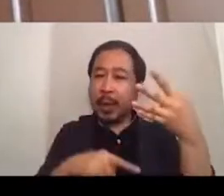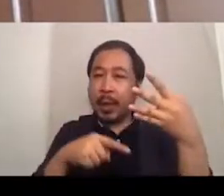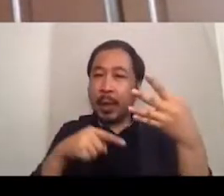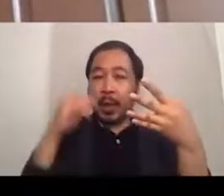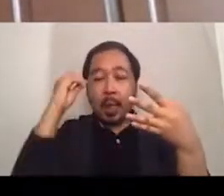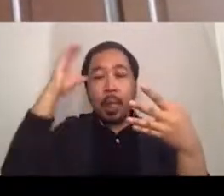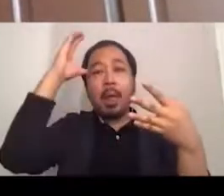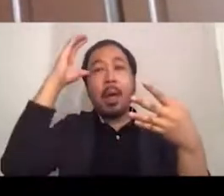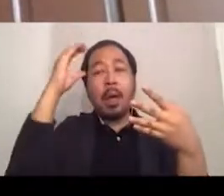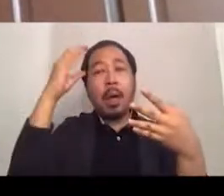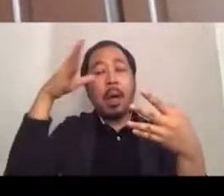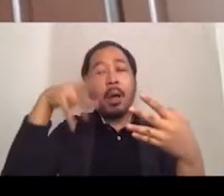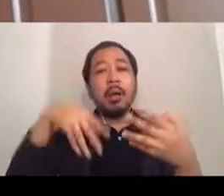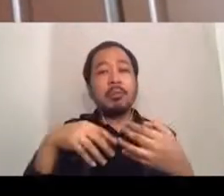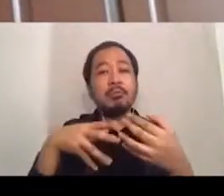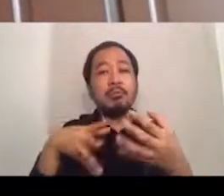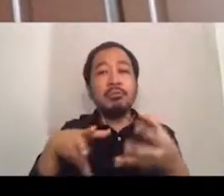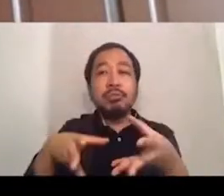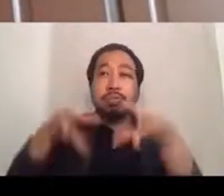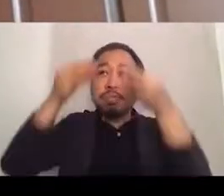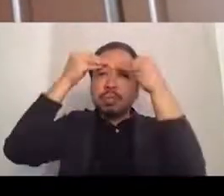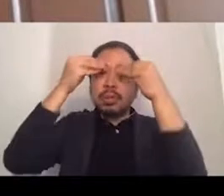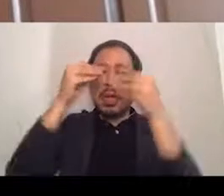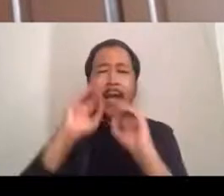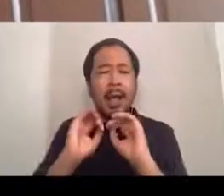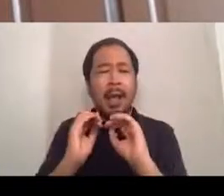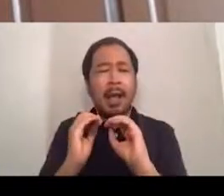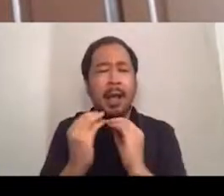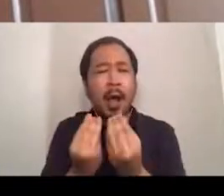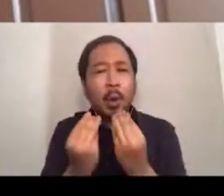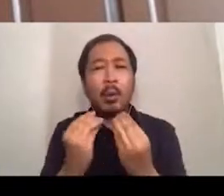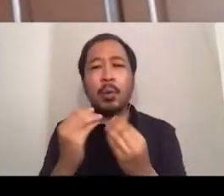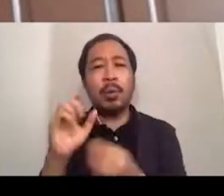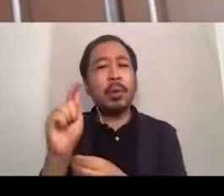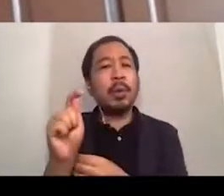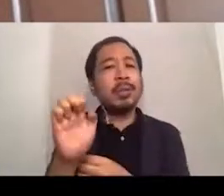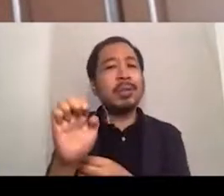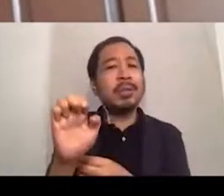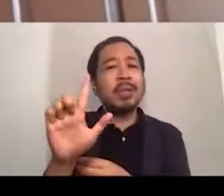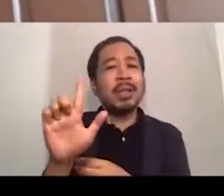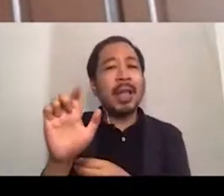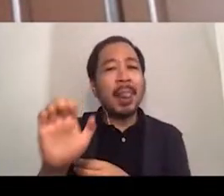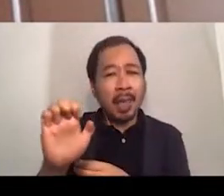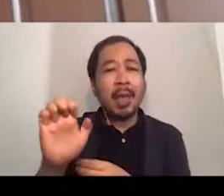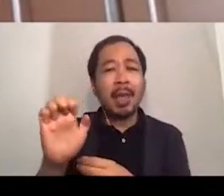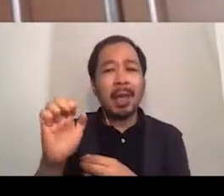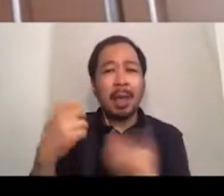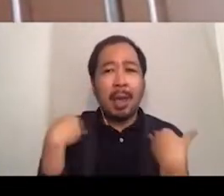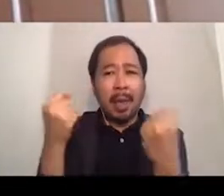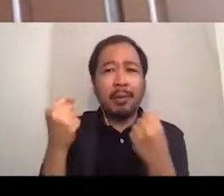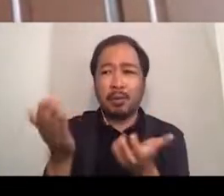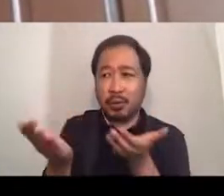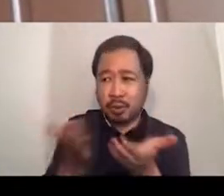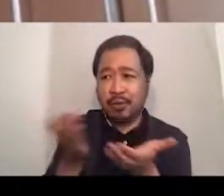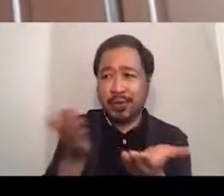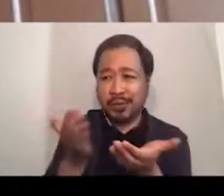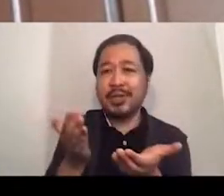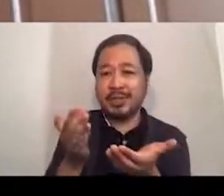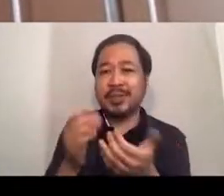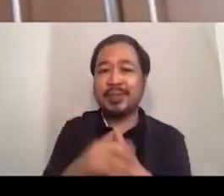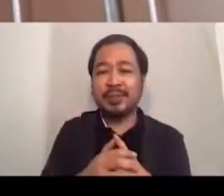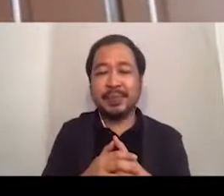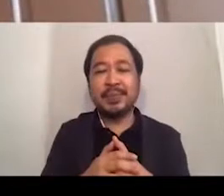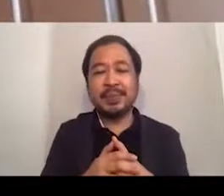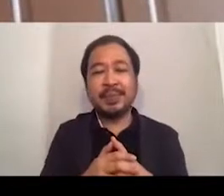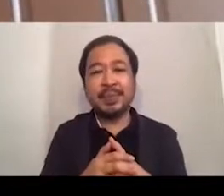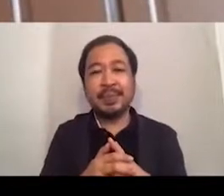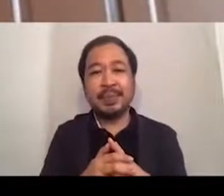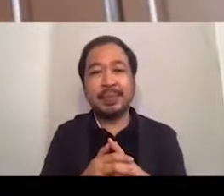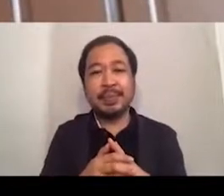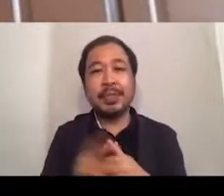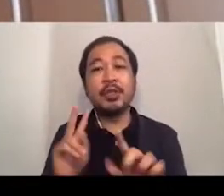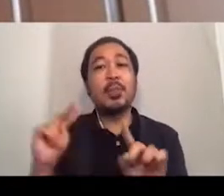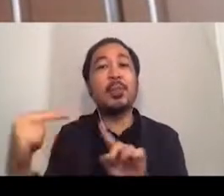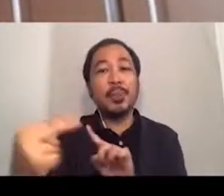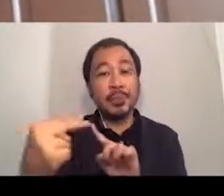Firstly, it is very important that the interventions are tailored to address the immediate needs of the child with disabilities and her family.